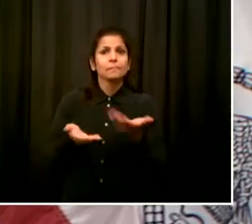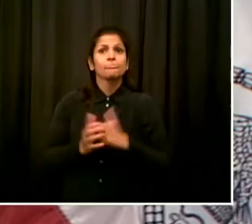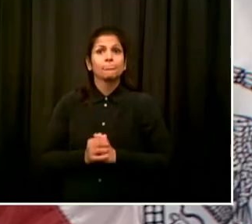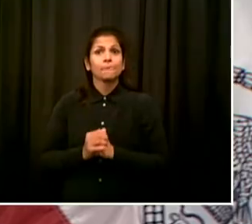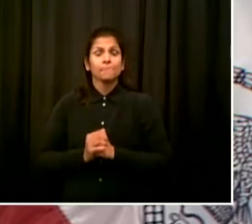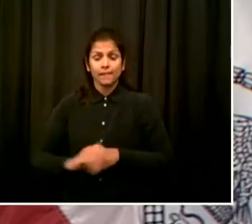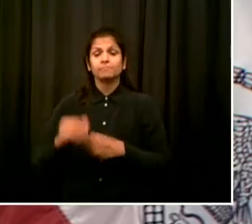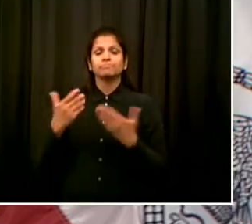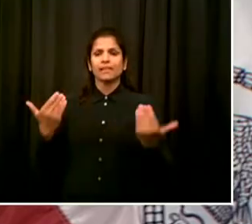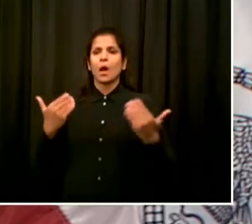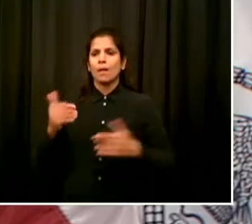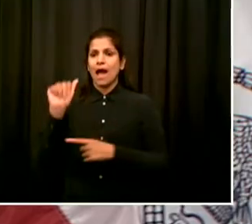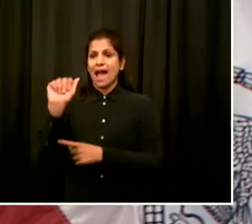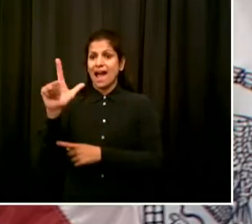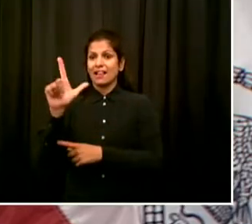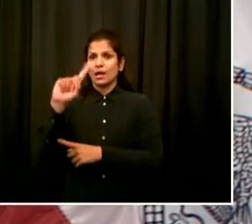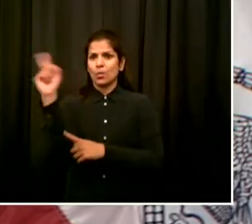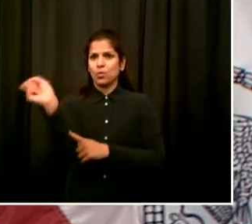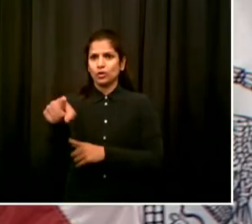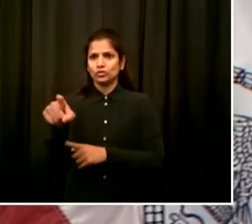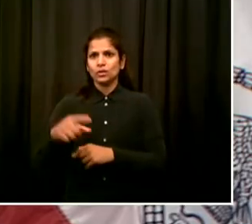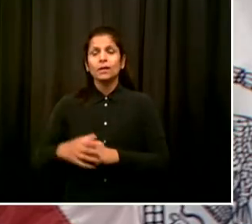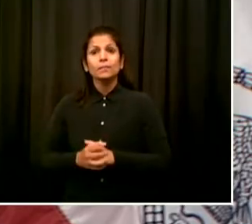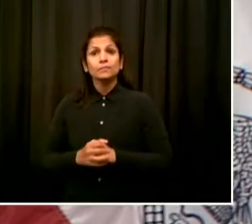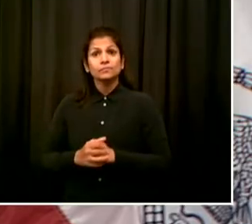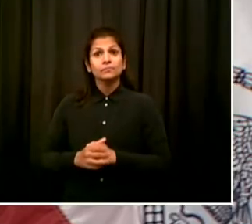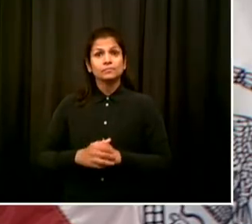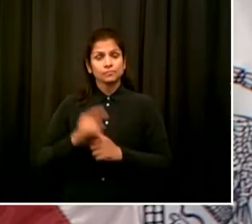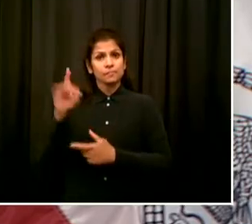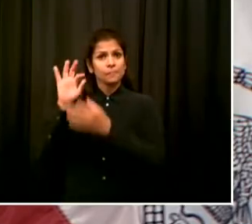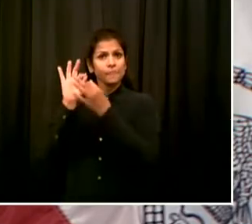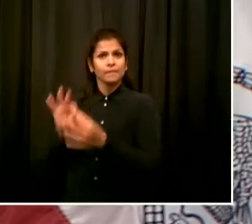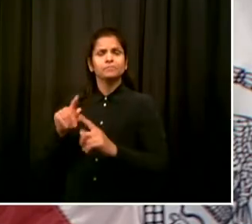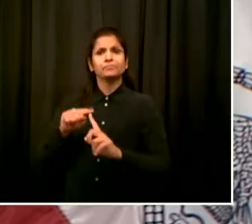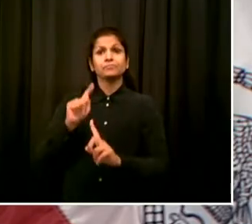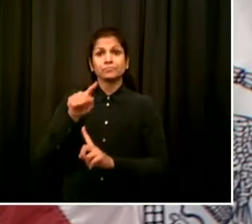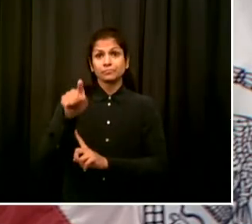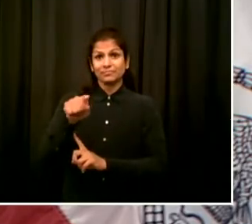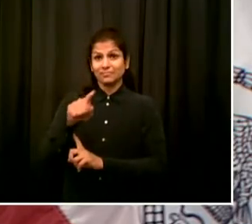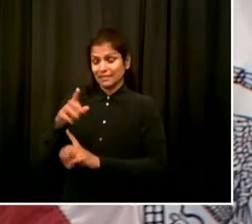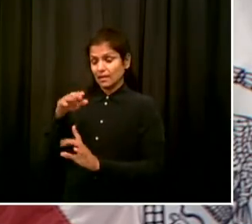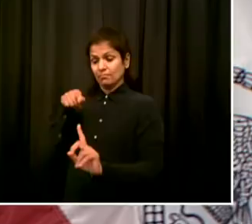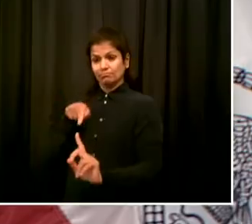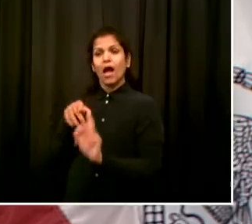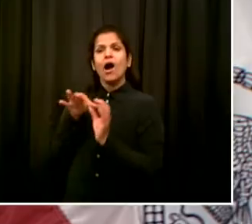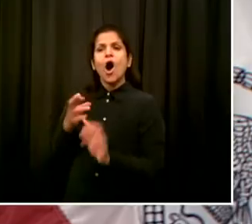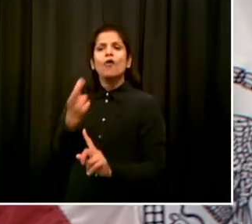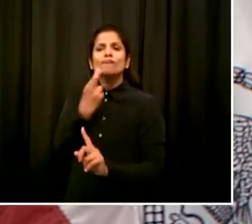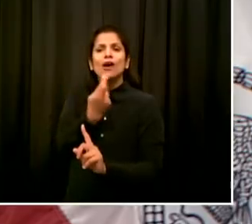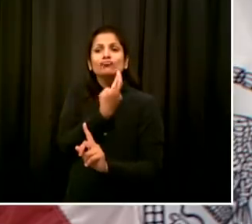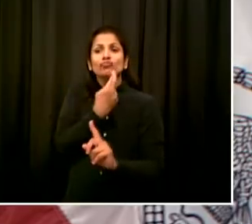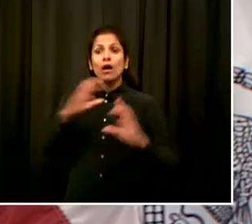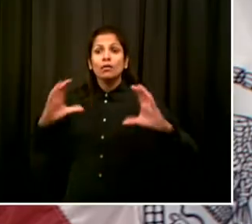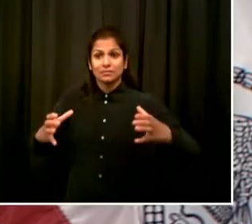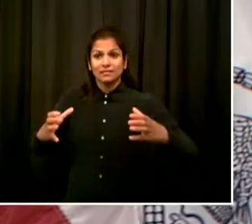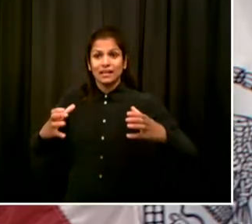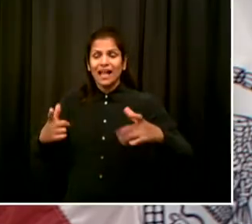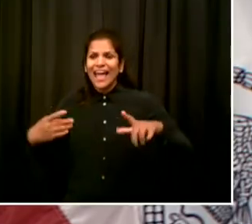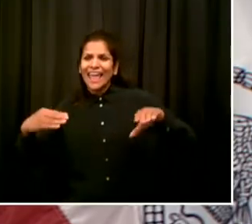MAYOR. THIS HAS TO DO WITH INDOOR OUTDOOR DINING. IT SEEMS THAT WITH A LOT OF THE RESTAURANTS